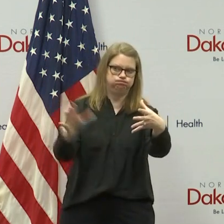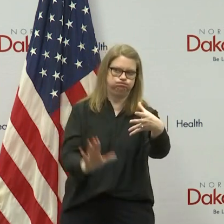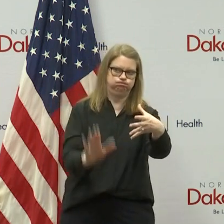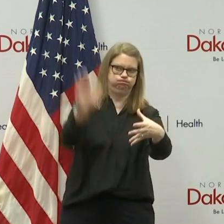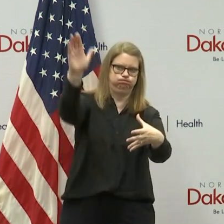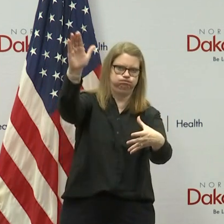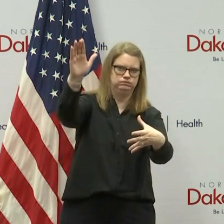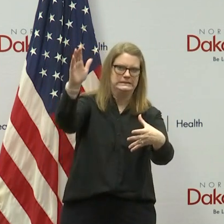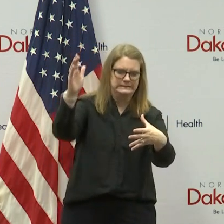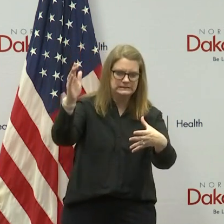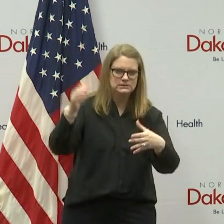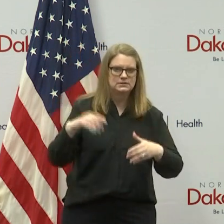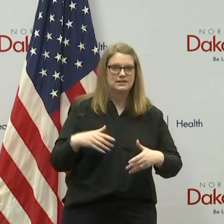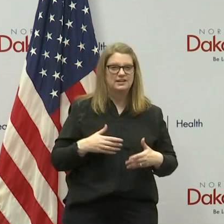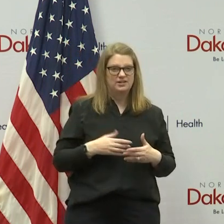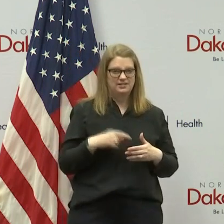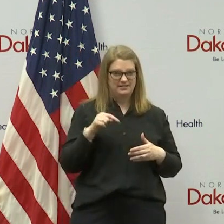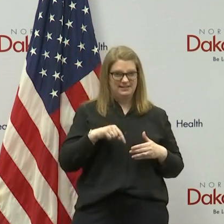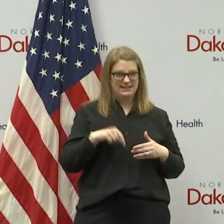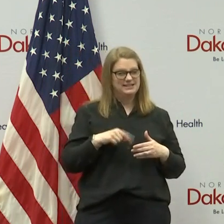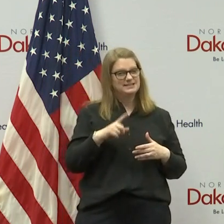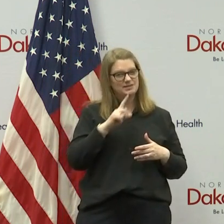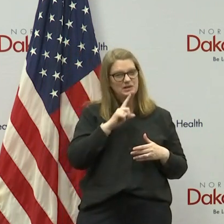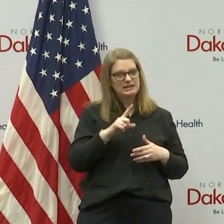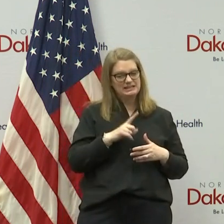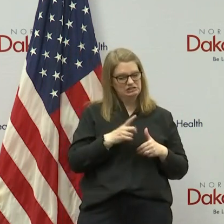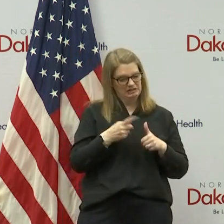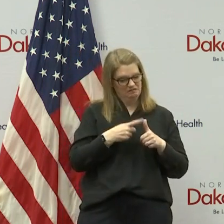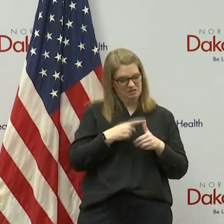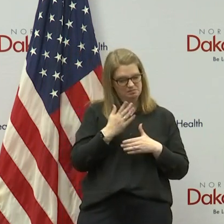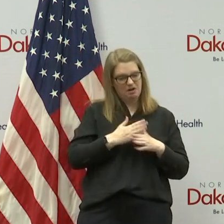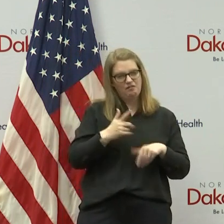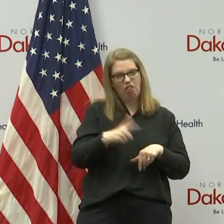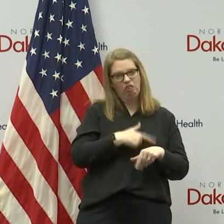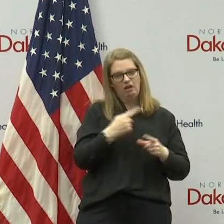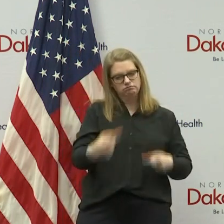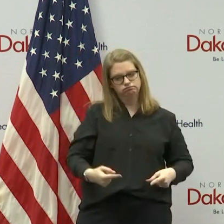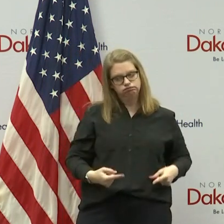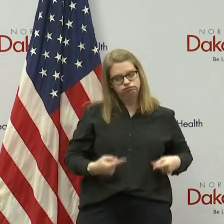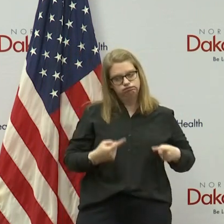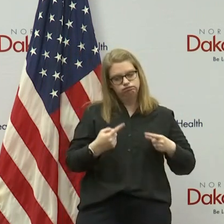WE KNOW THAT WE MAY BE HUMBLED MY AN OUTBREAK THAT MAY COME IN THE NEAR FUTURE, AND WE MAY VERY